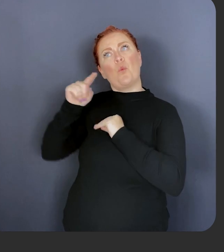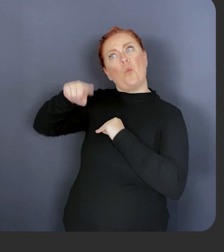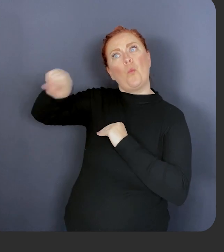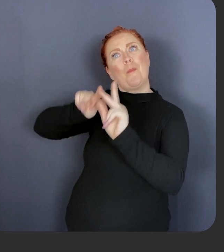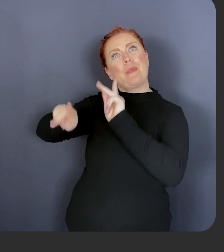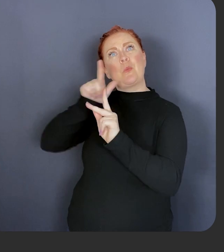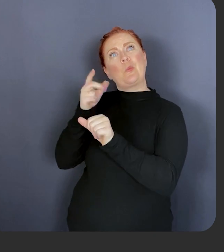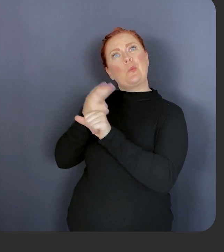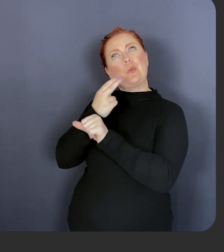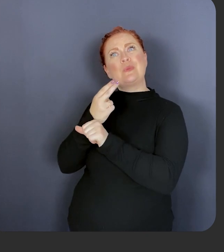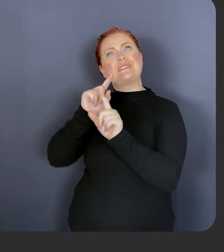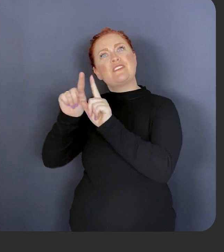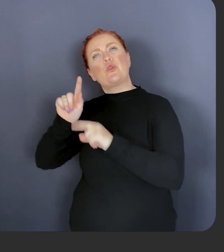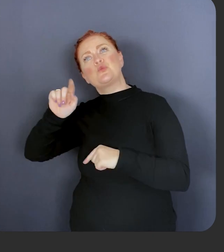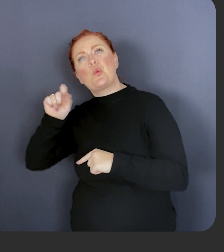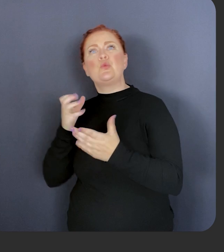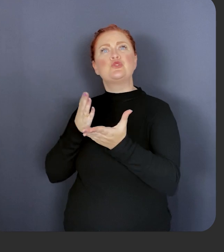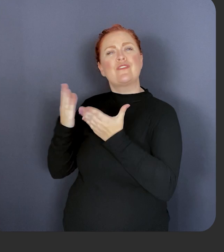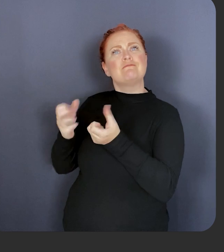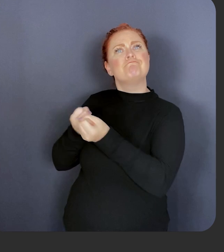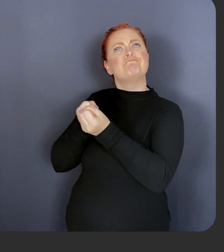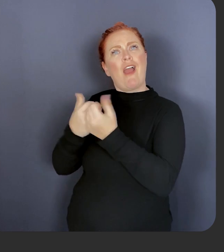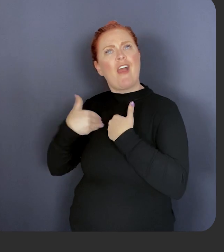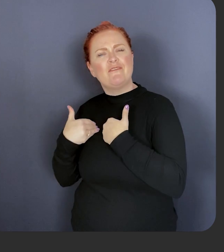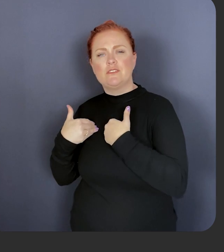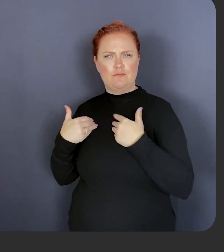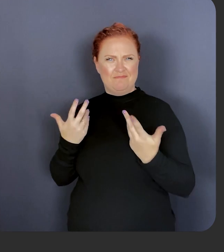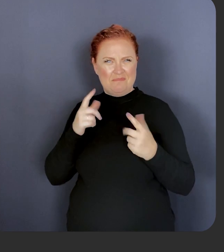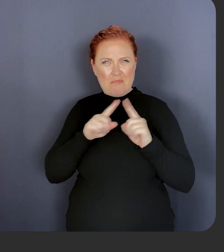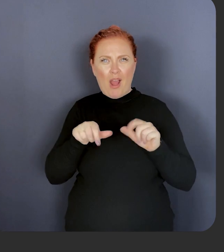for people using accessibility services. But a lot of what we've already fixed today,